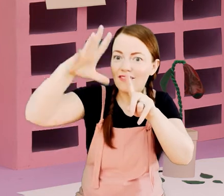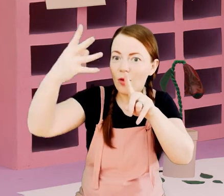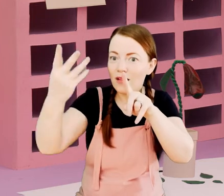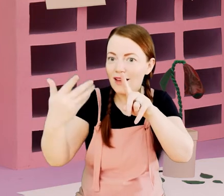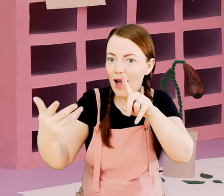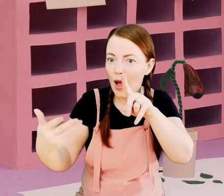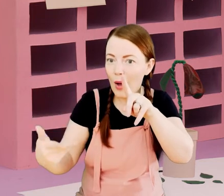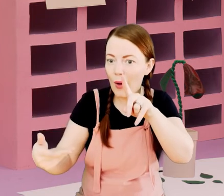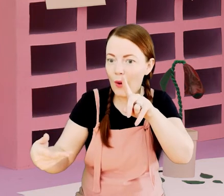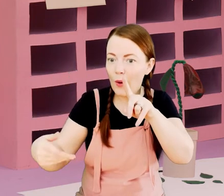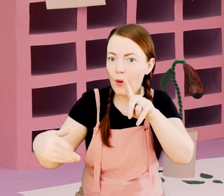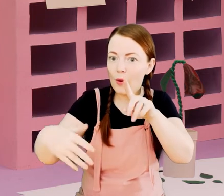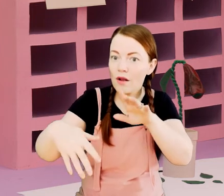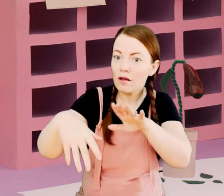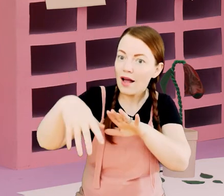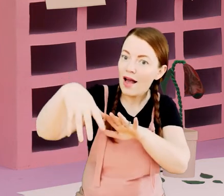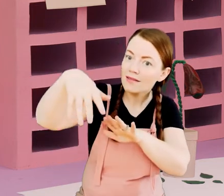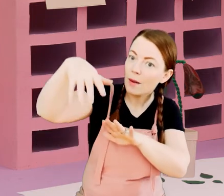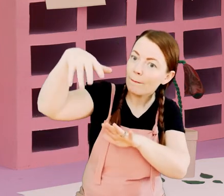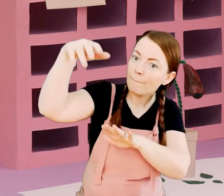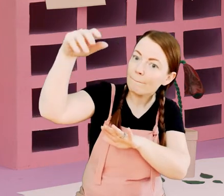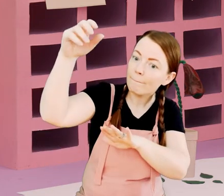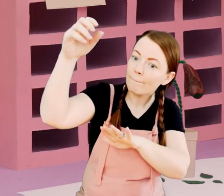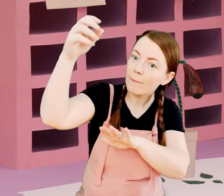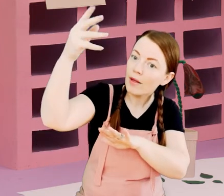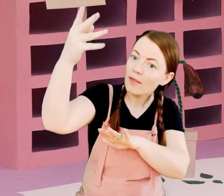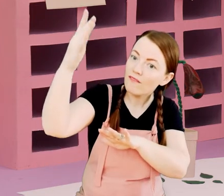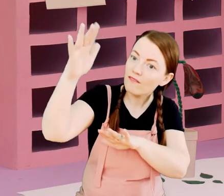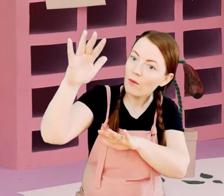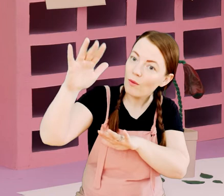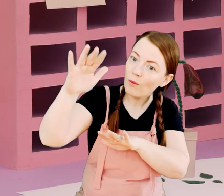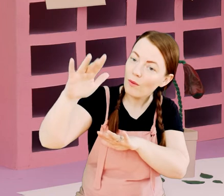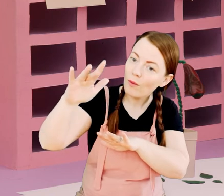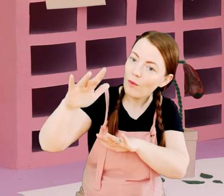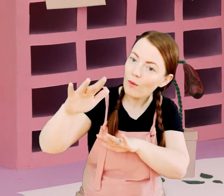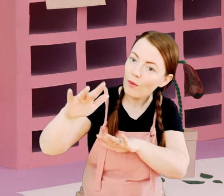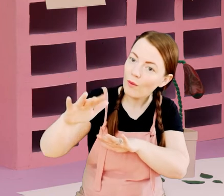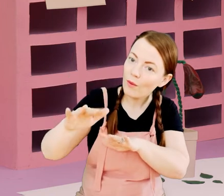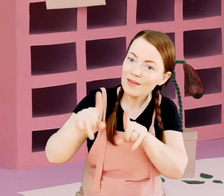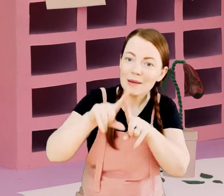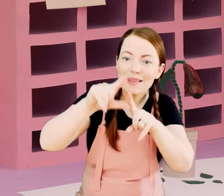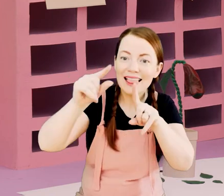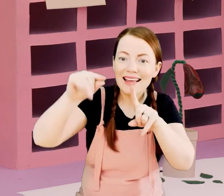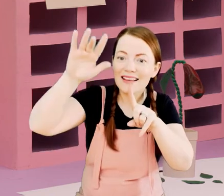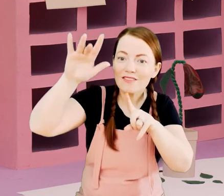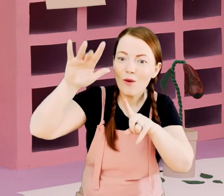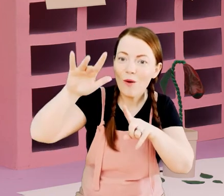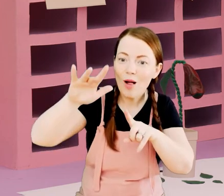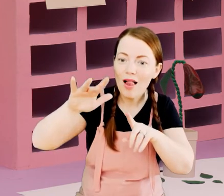Let's float our hands up to the sky, then let them fall and flutter down like falling leaves...